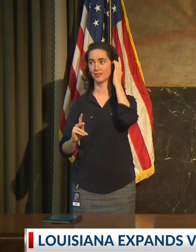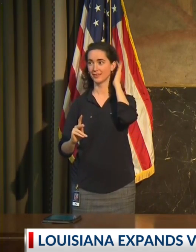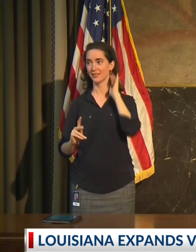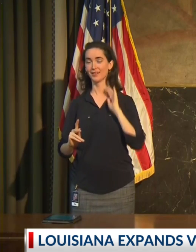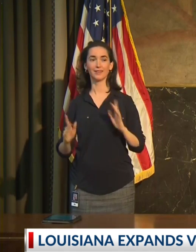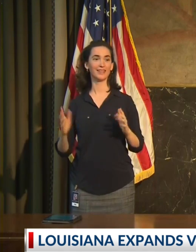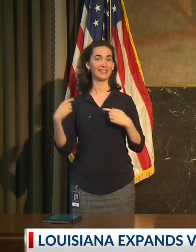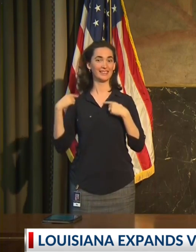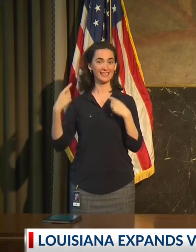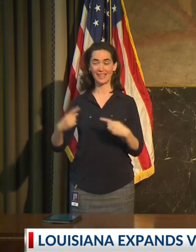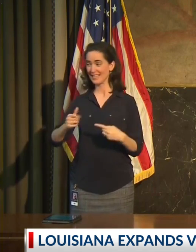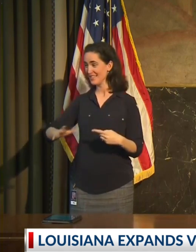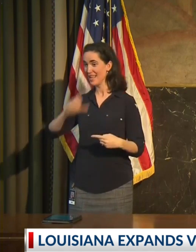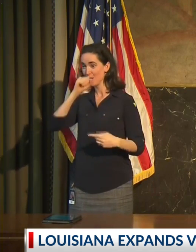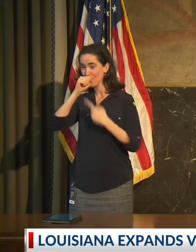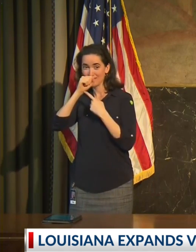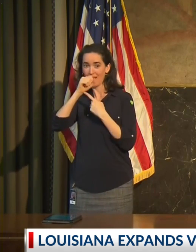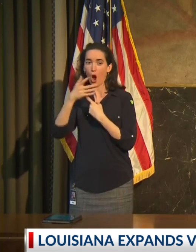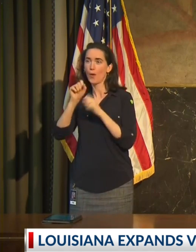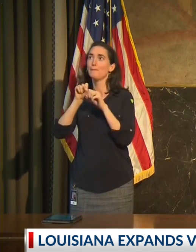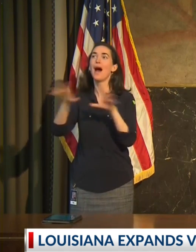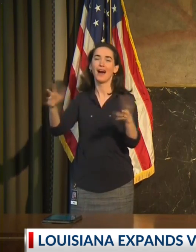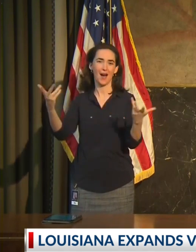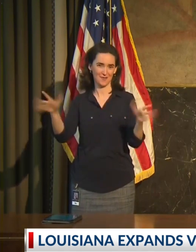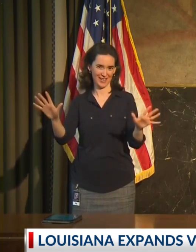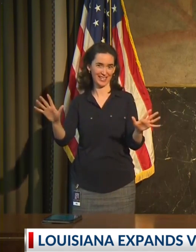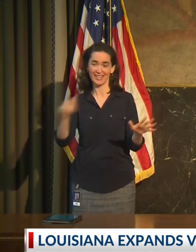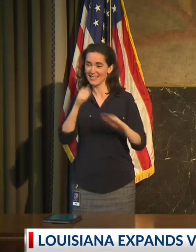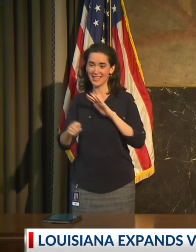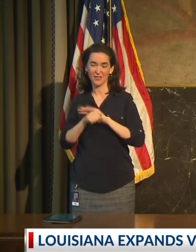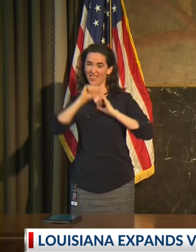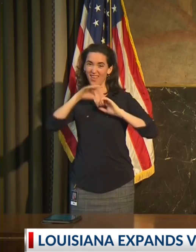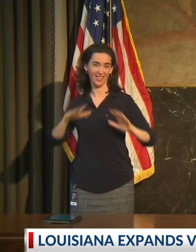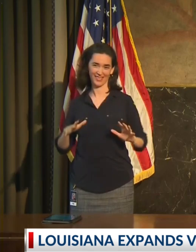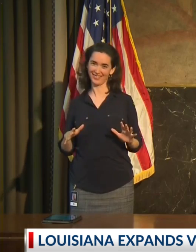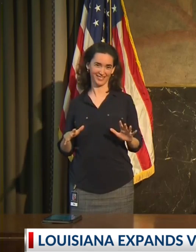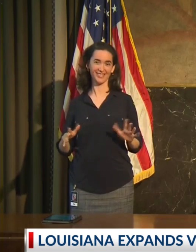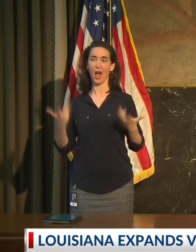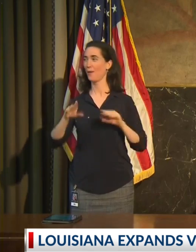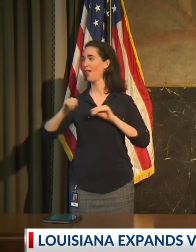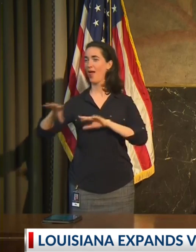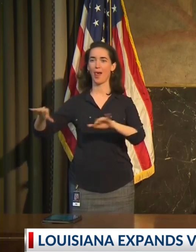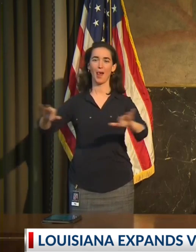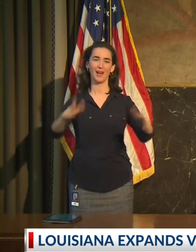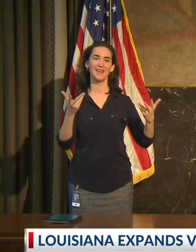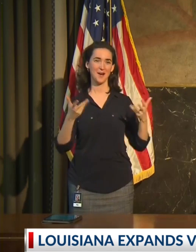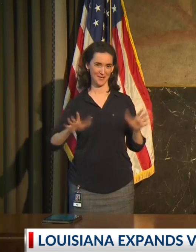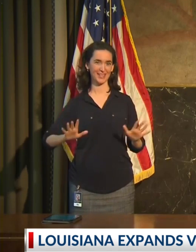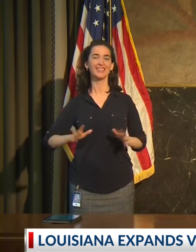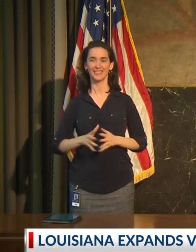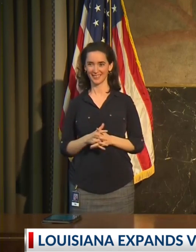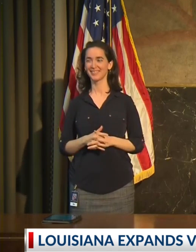YEAR AFTER THE FIRST PERSON IN LOUISIANA WAS DIAGNOSED WITH COVID-19 ... THE STATE IS TAKING A BIG STEP IN